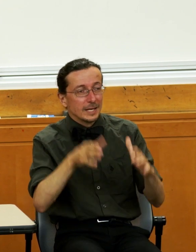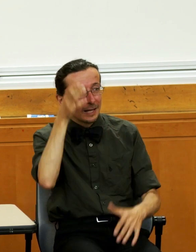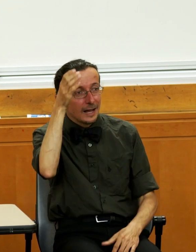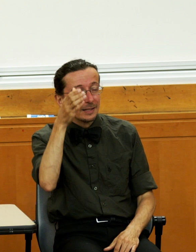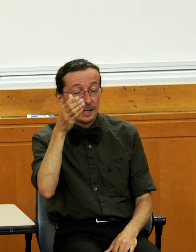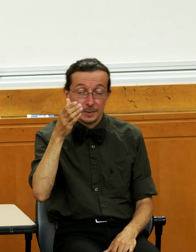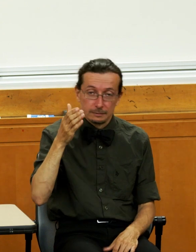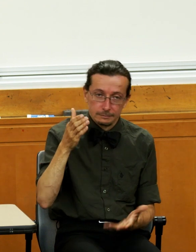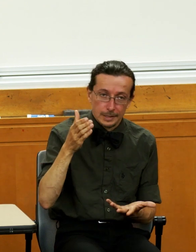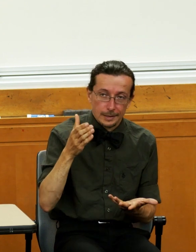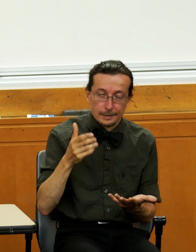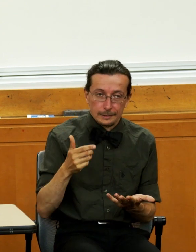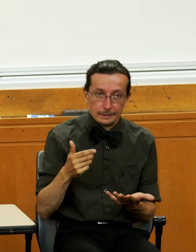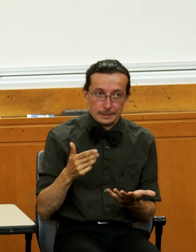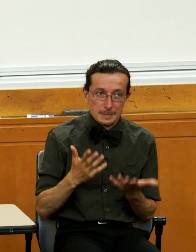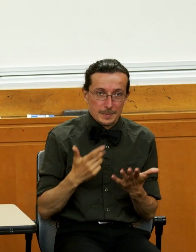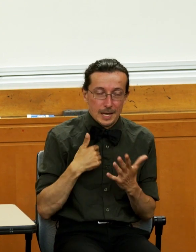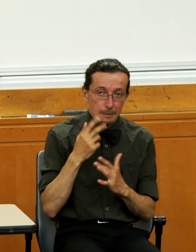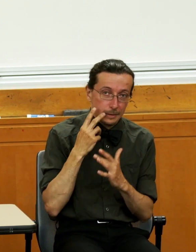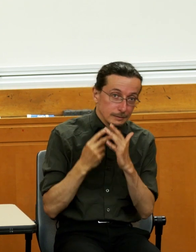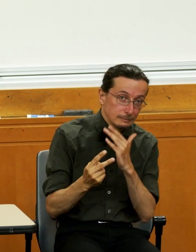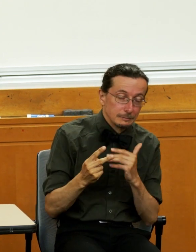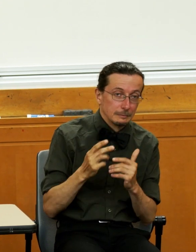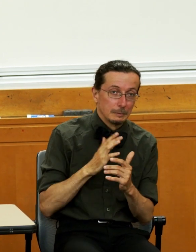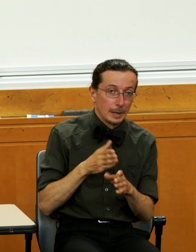foreshadowing my career as a law professor. I don't know. But yeah, like people do need to